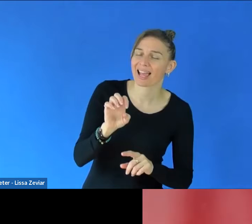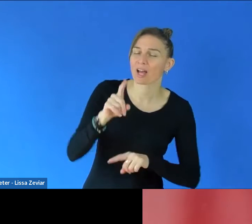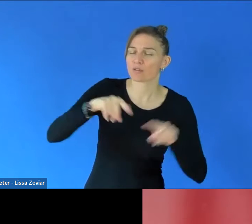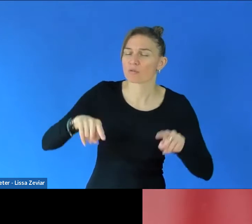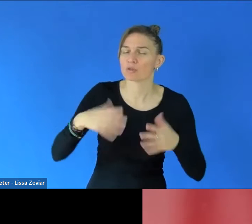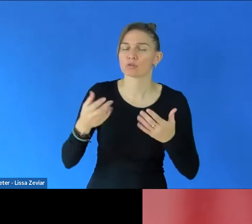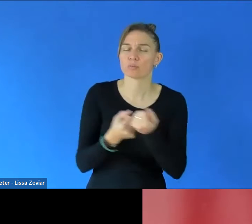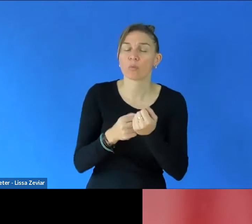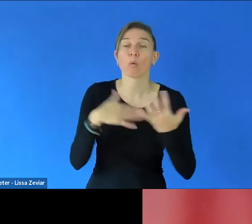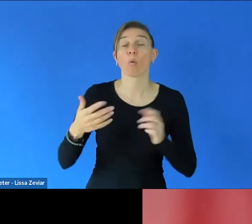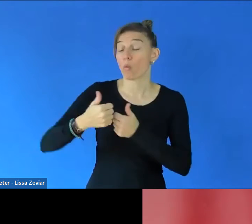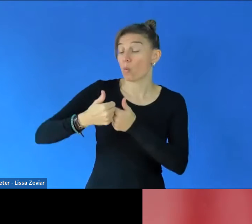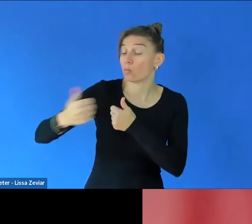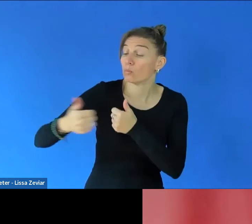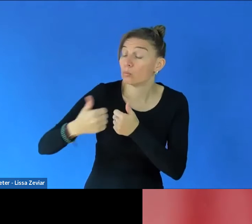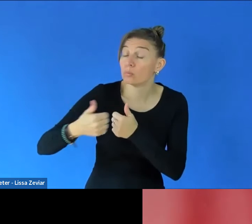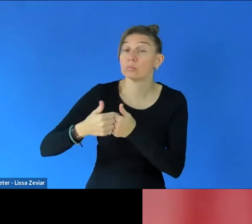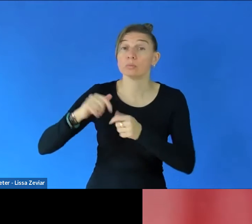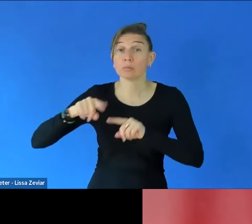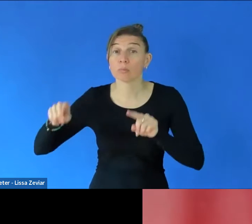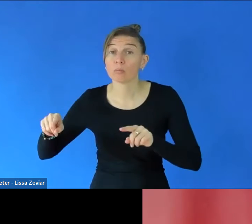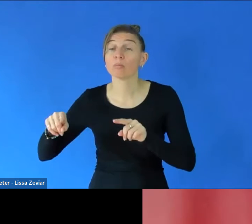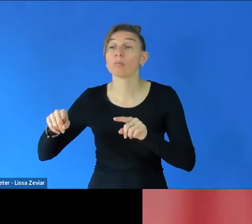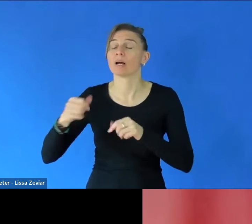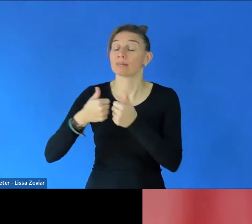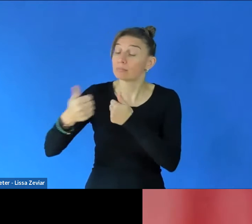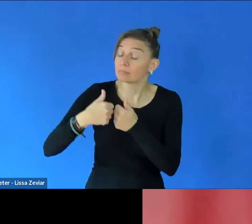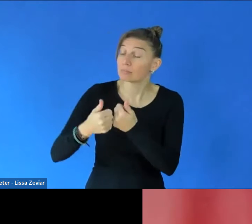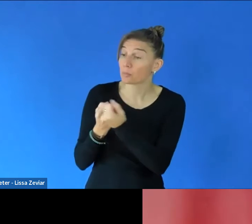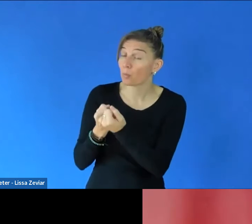We know people with disabilities, severe disabilities are also working.